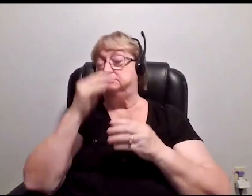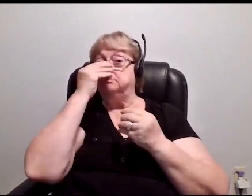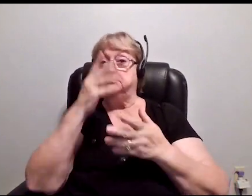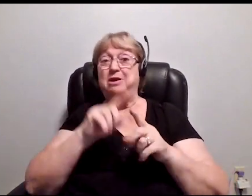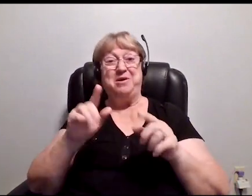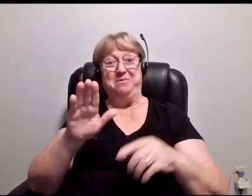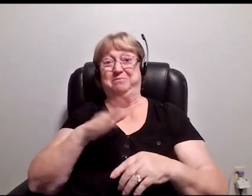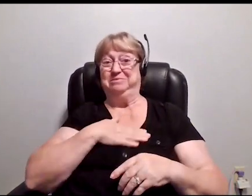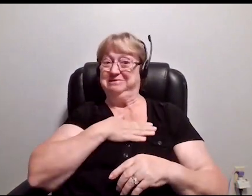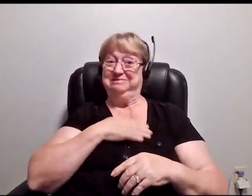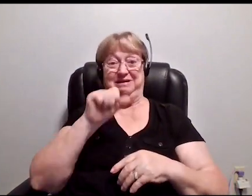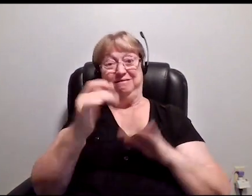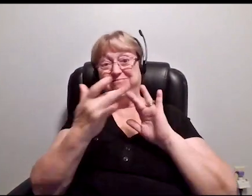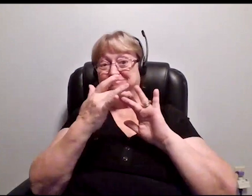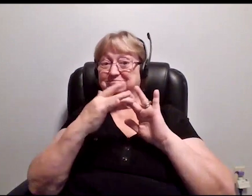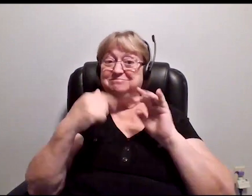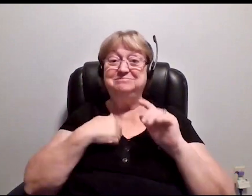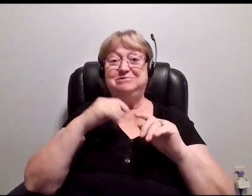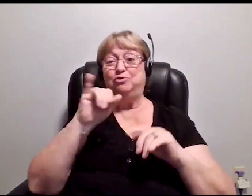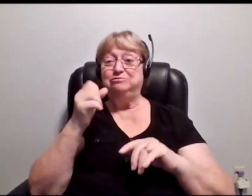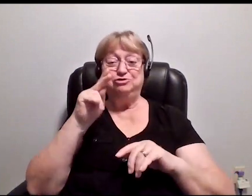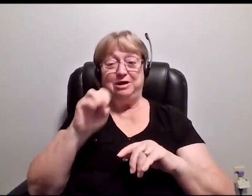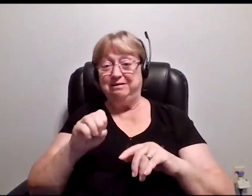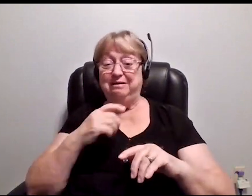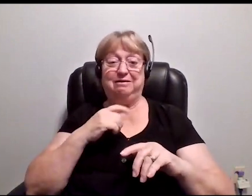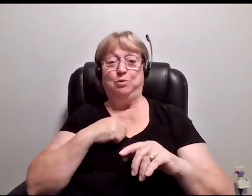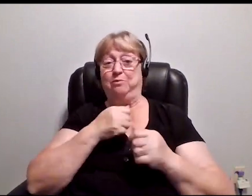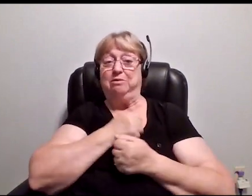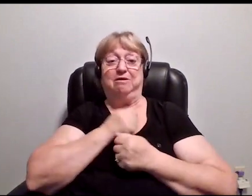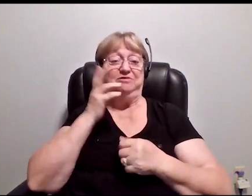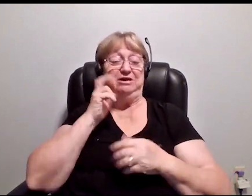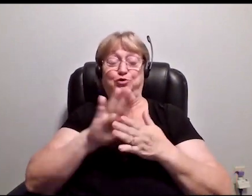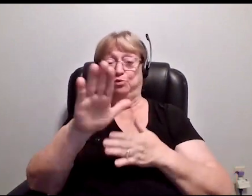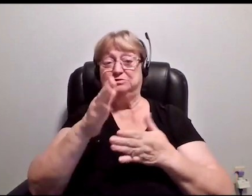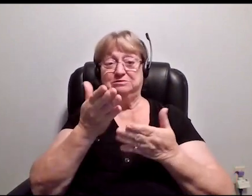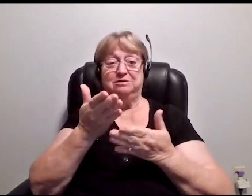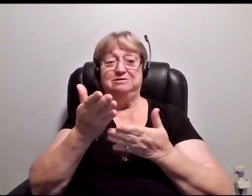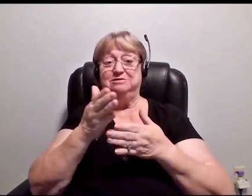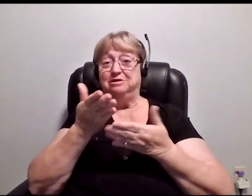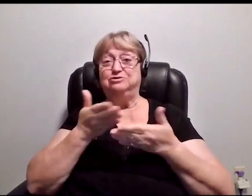feel free to reach out to me or Jackie, and we would love to hear other suggestions of how we can move forward with this work.